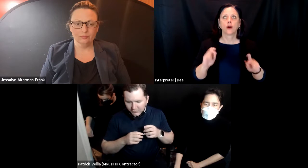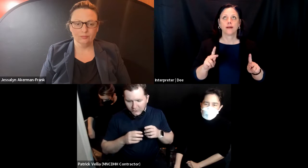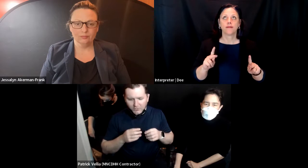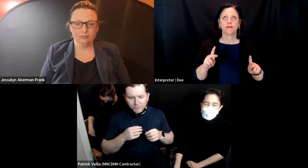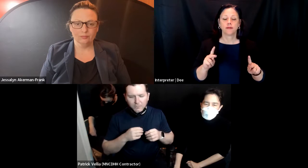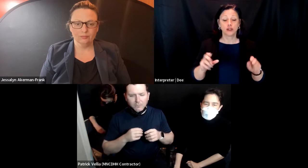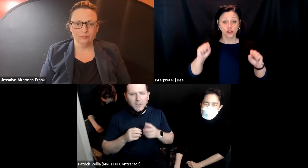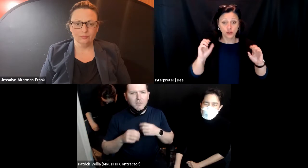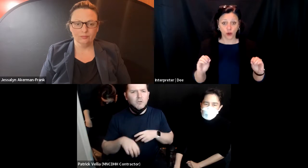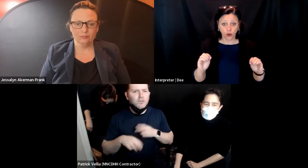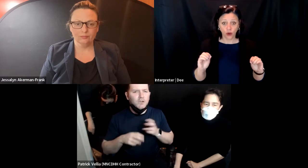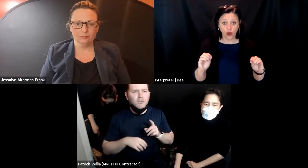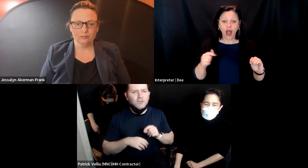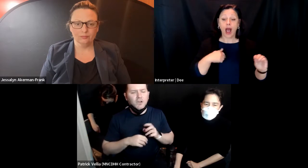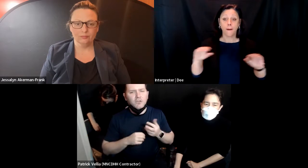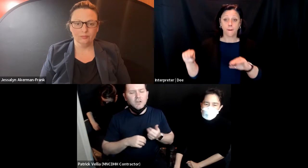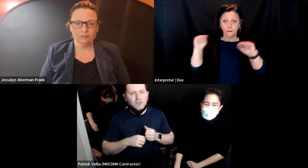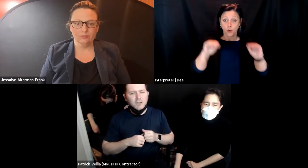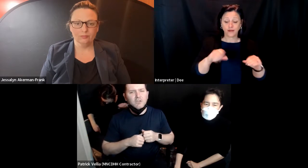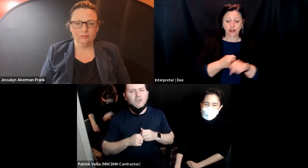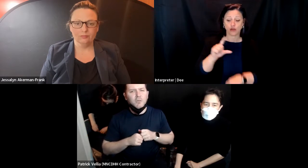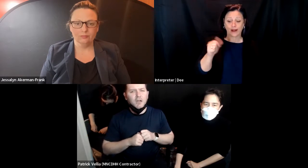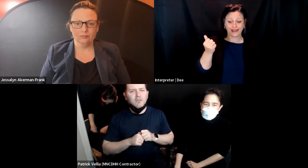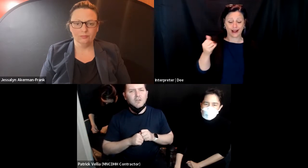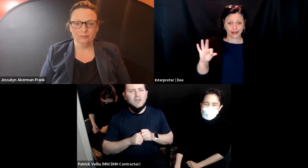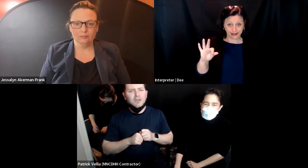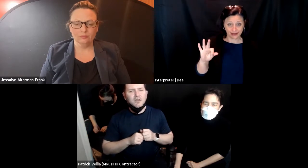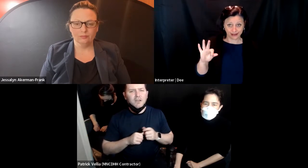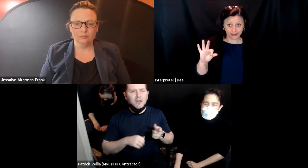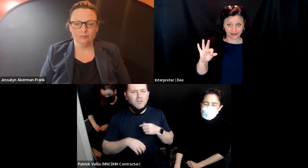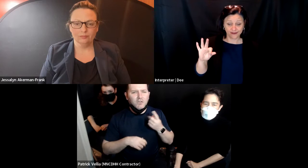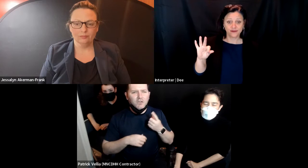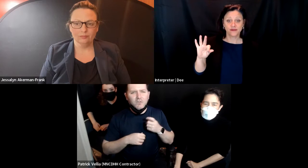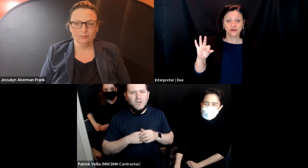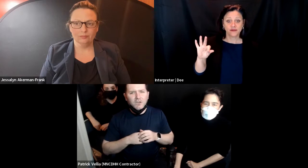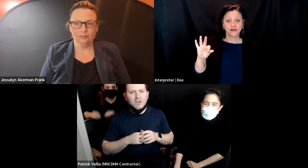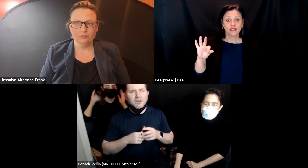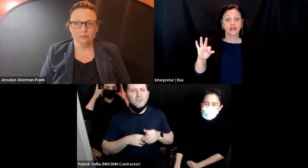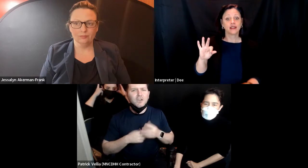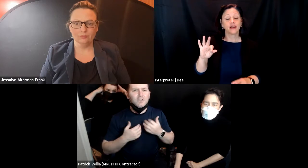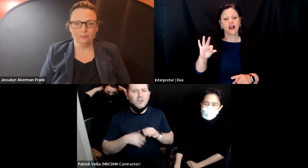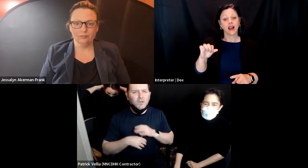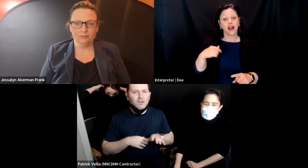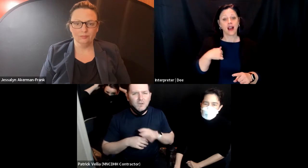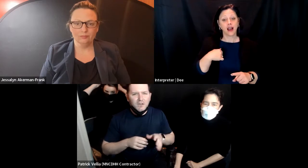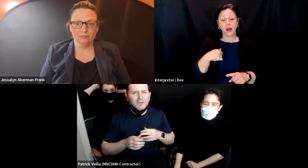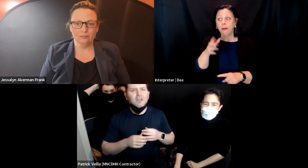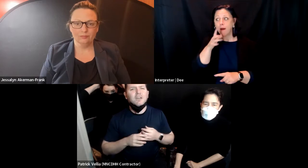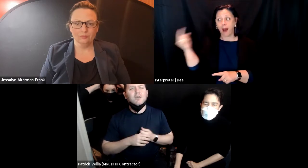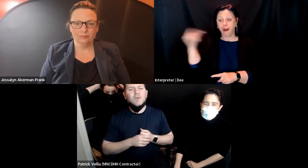Okay.